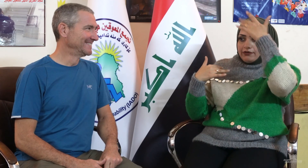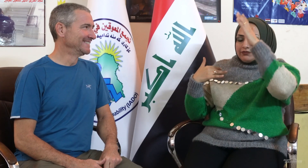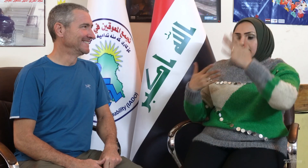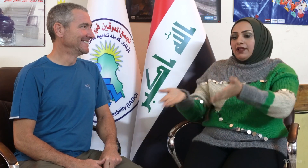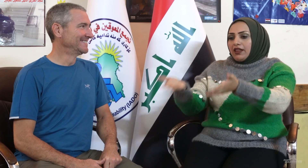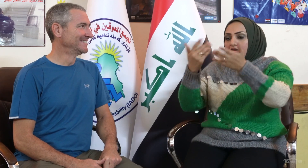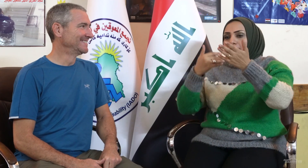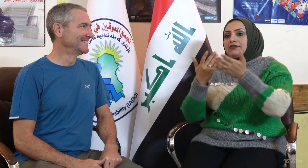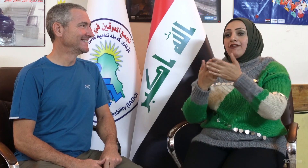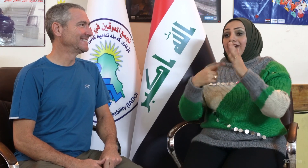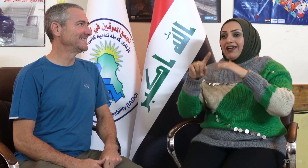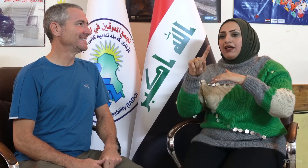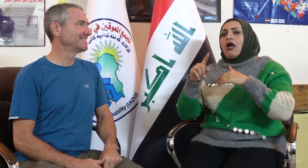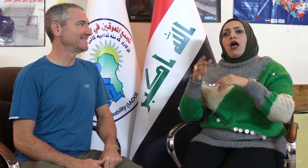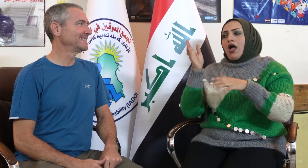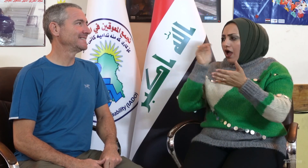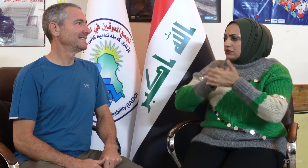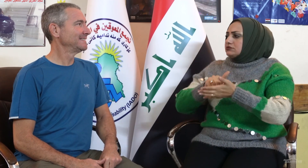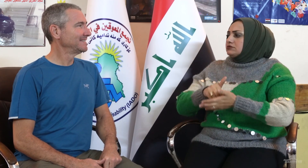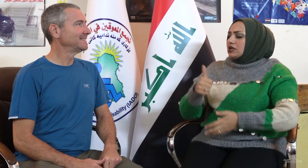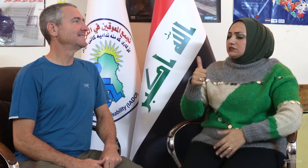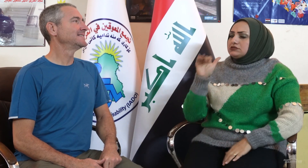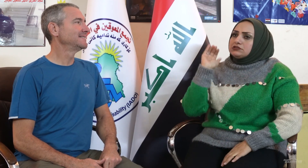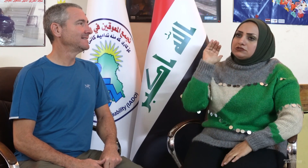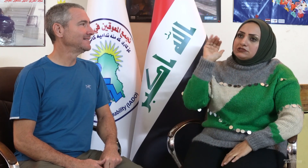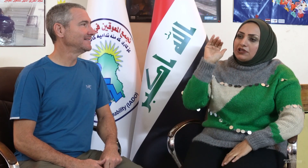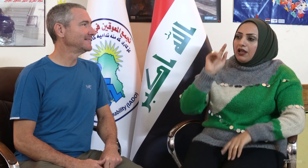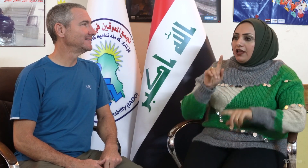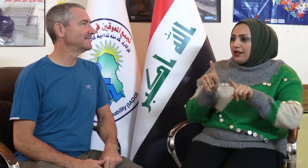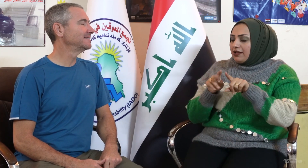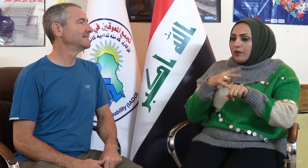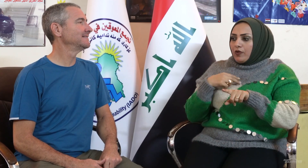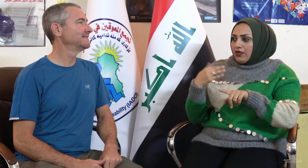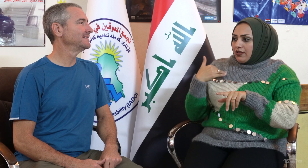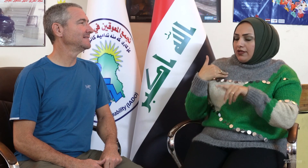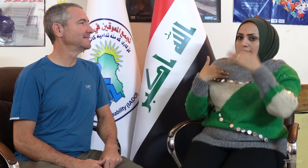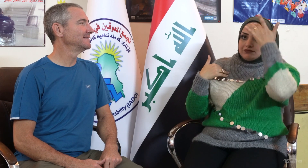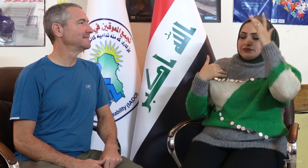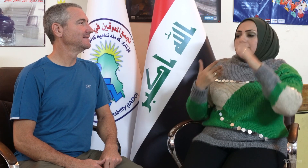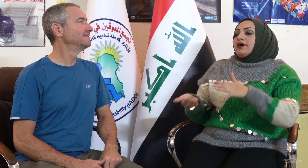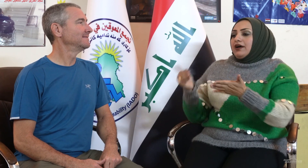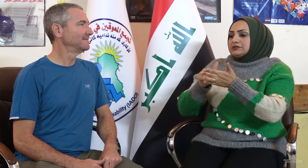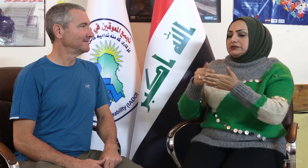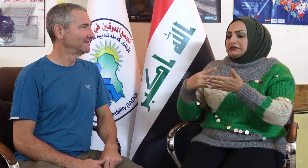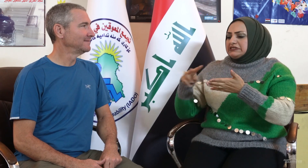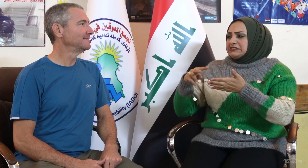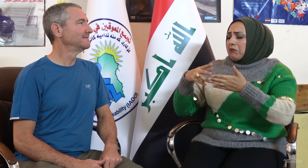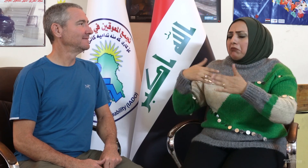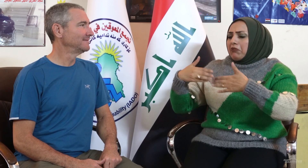We need to be persistent.